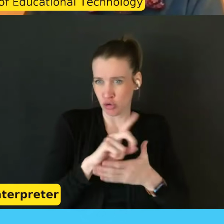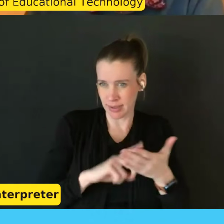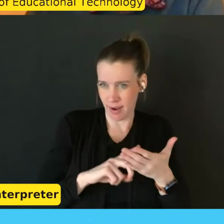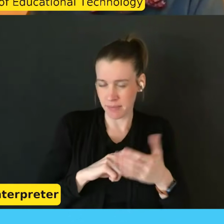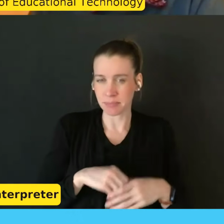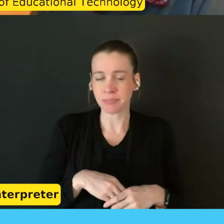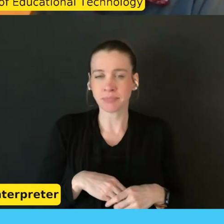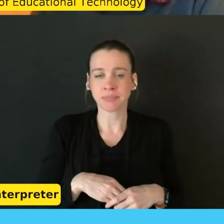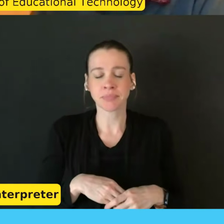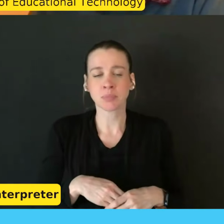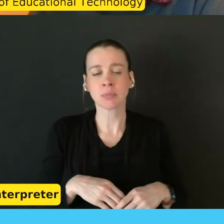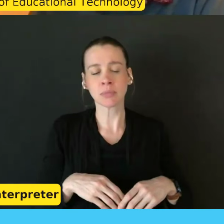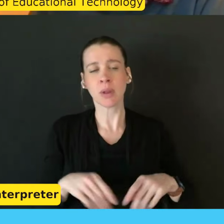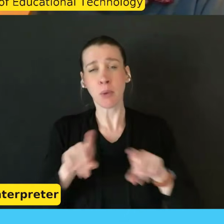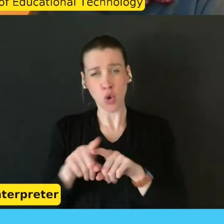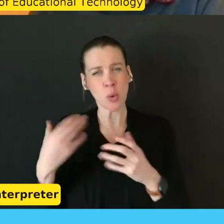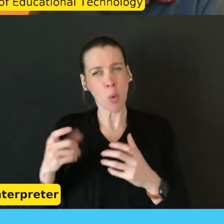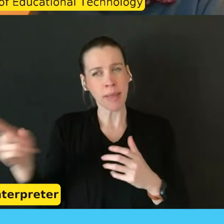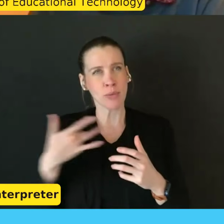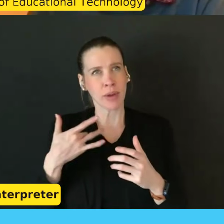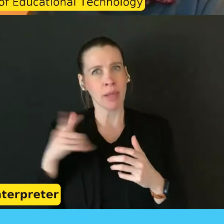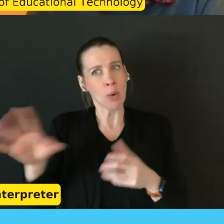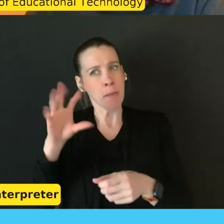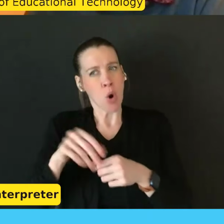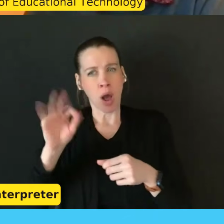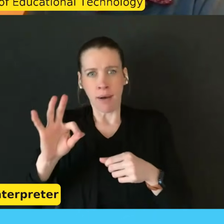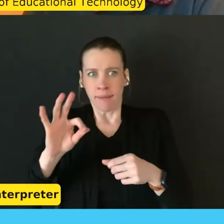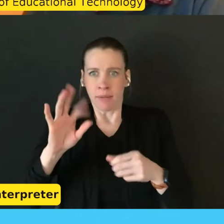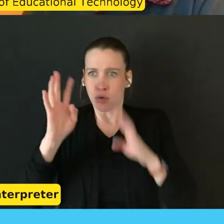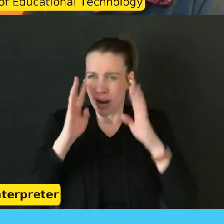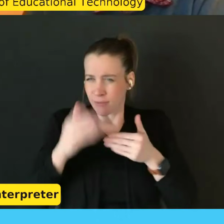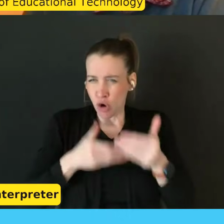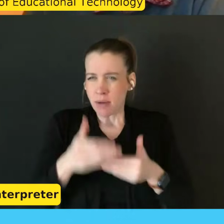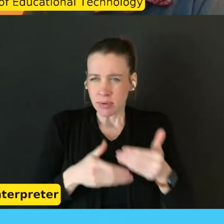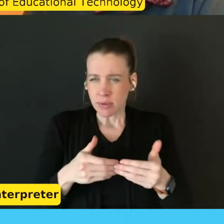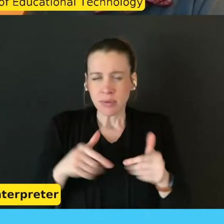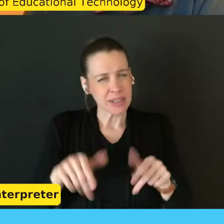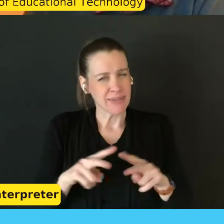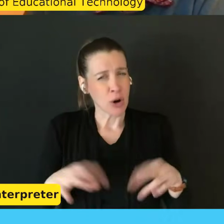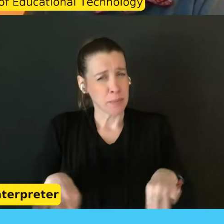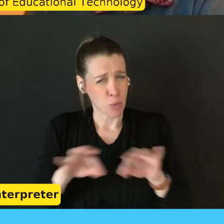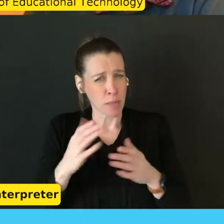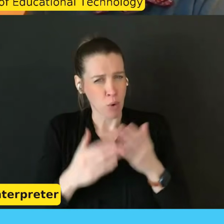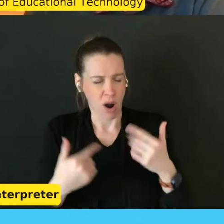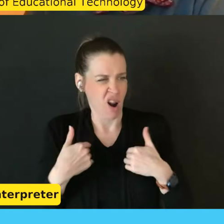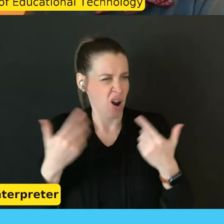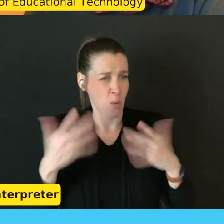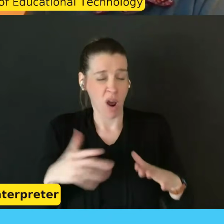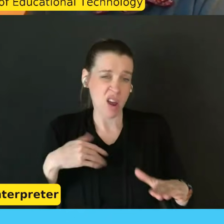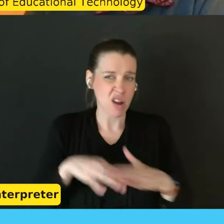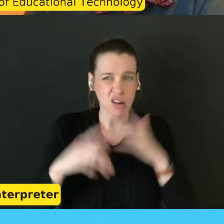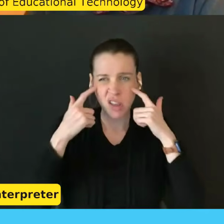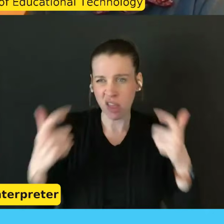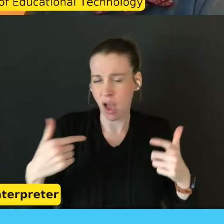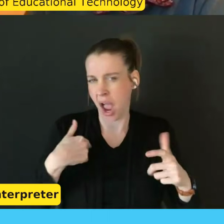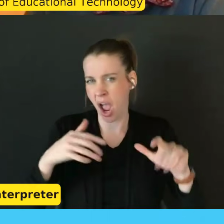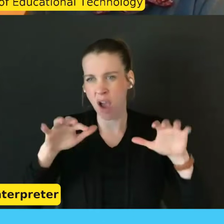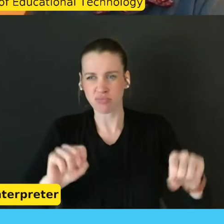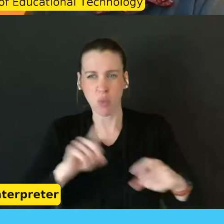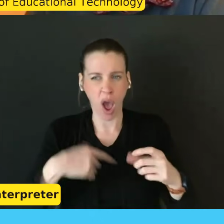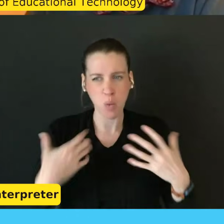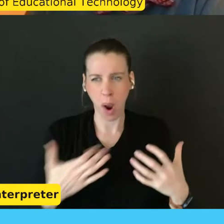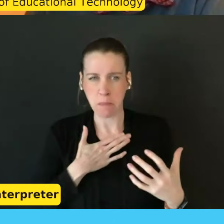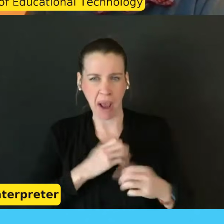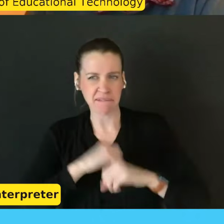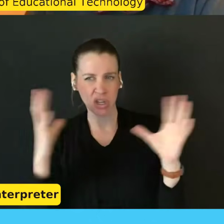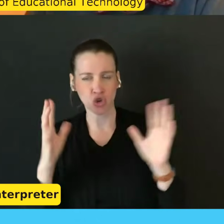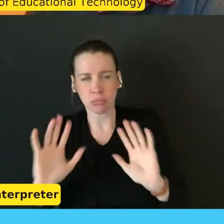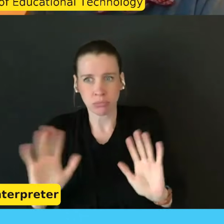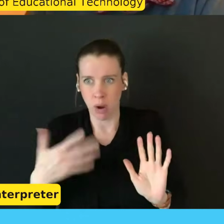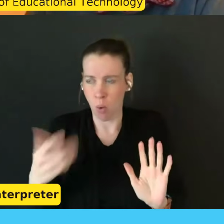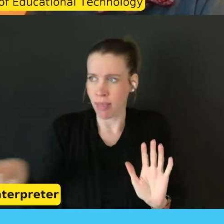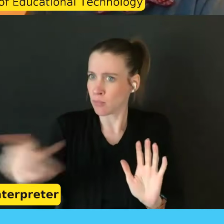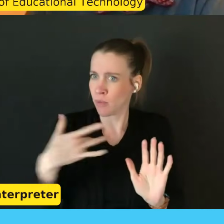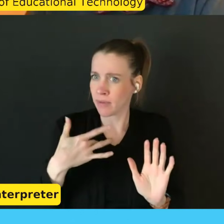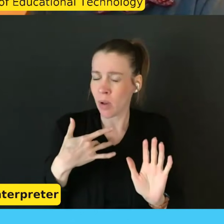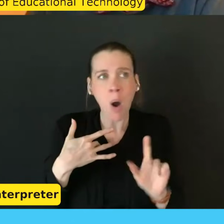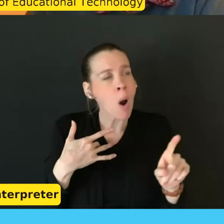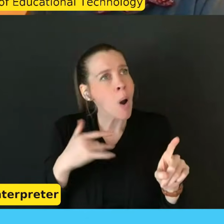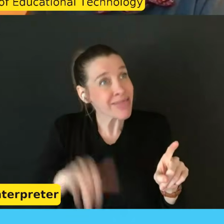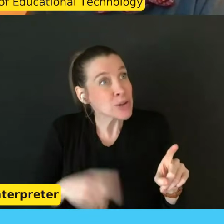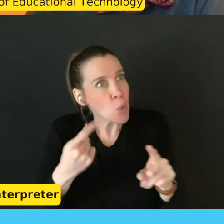yes, that's a great question. I'm sorry, I didn't get it completely. What I do is before I do my design, I eninvite the community to give me ideas, I invite the community to give me ideas, themeless and topics. They make a big list, I like to incorporate as much as possible